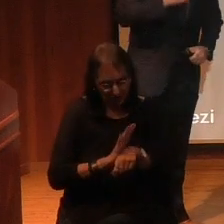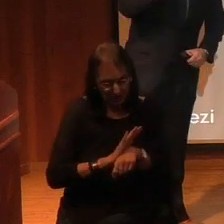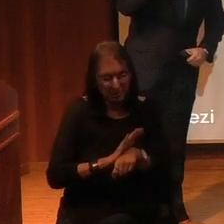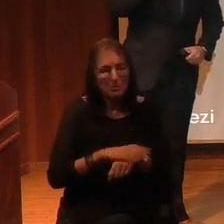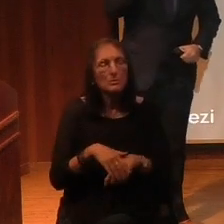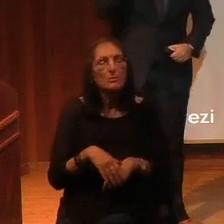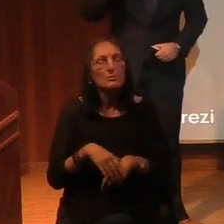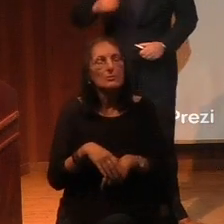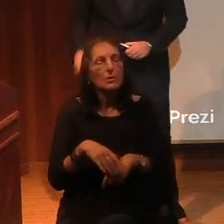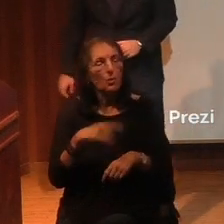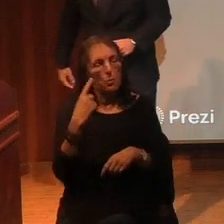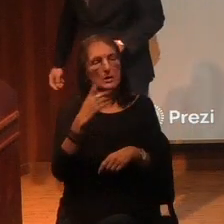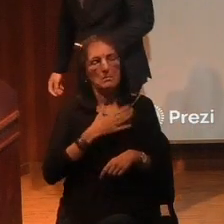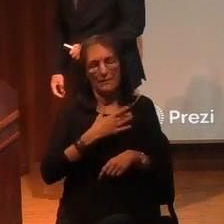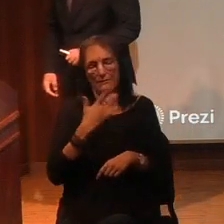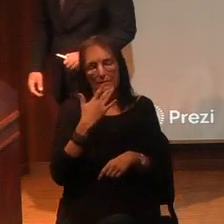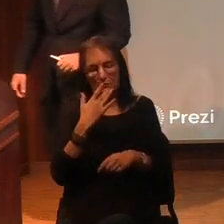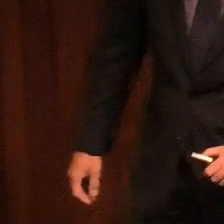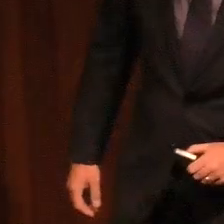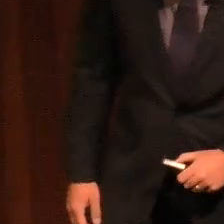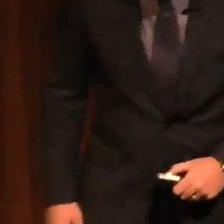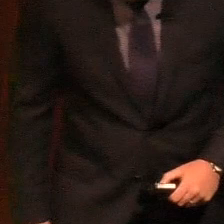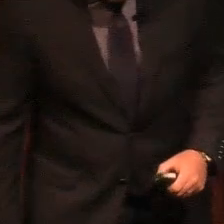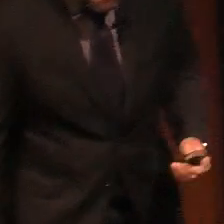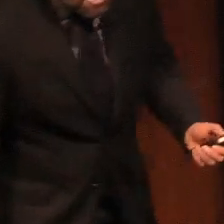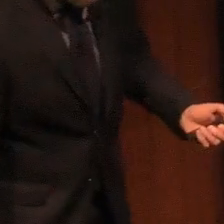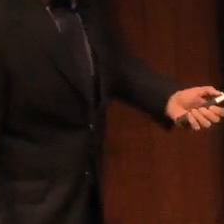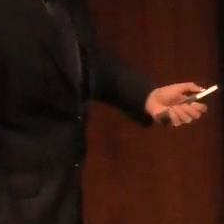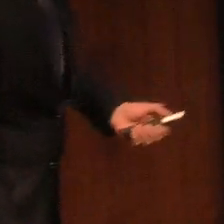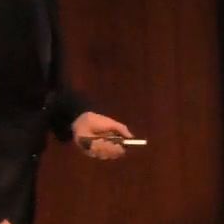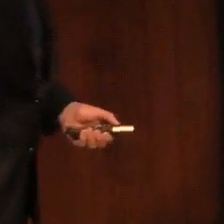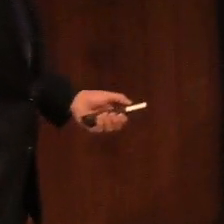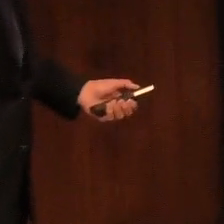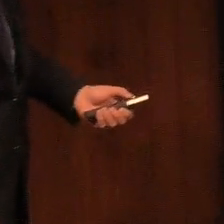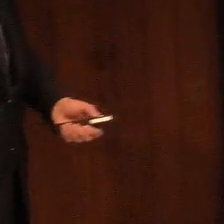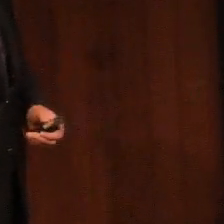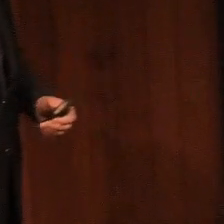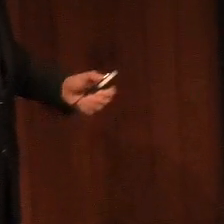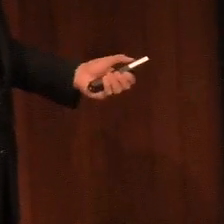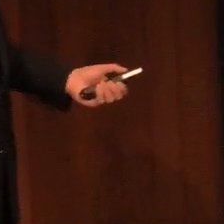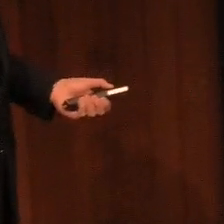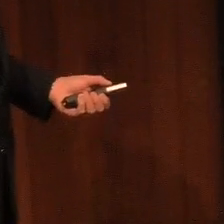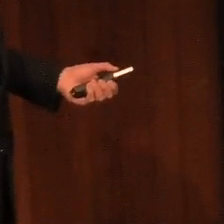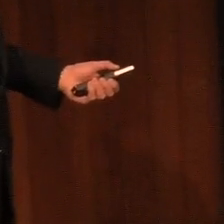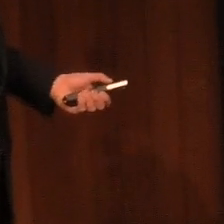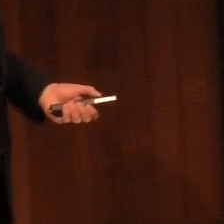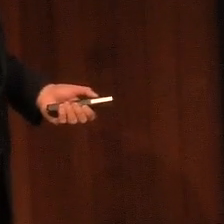One of my favorite examples happens to be from the TV show Dr. Who, which is one of the more famous